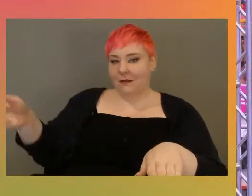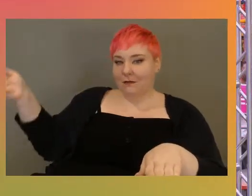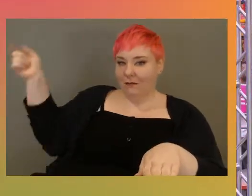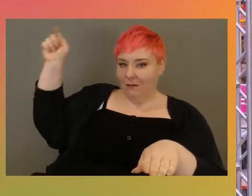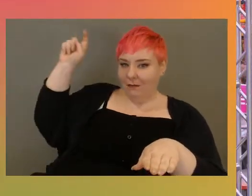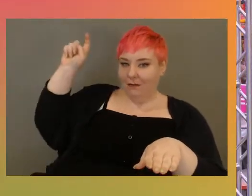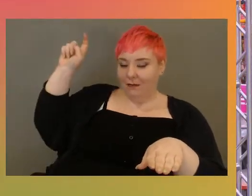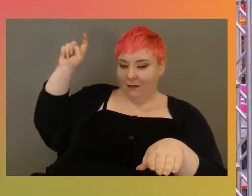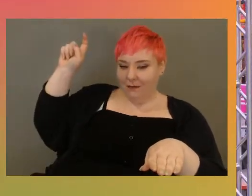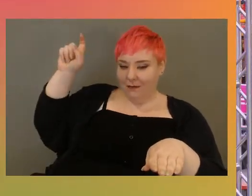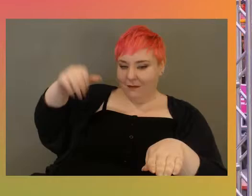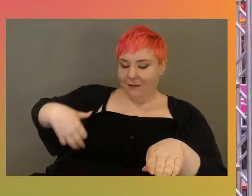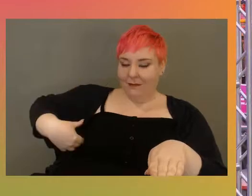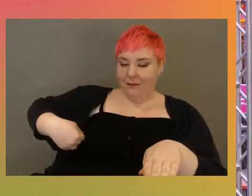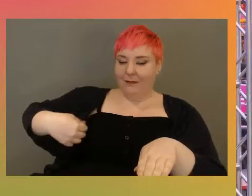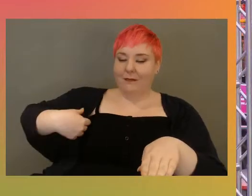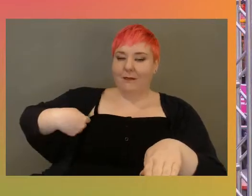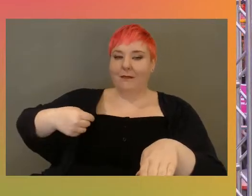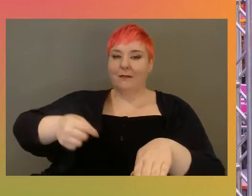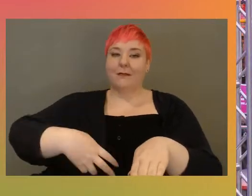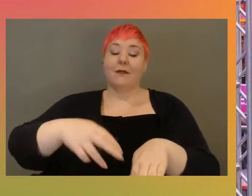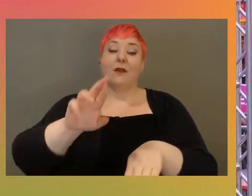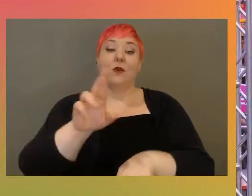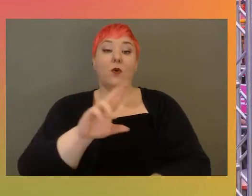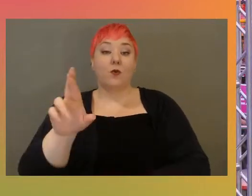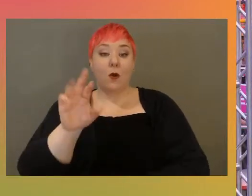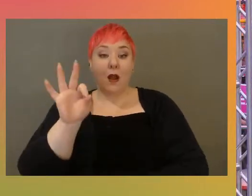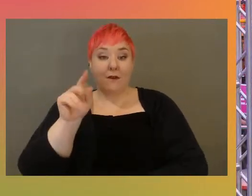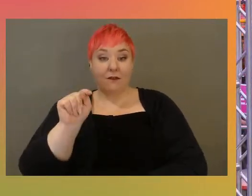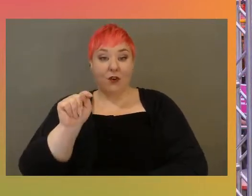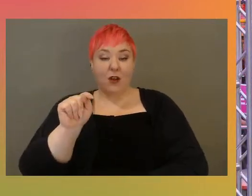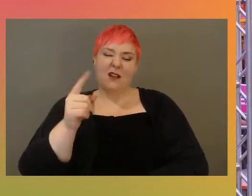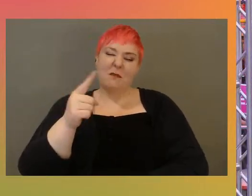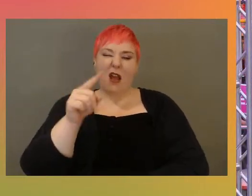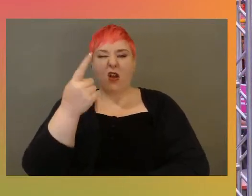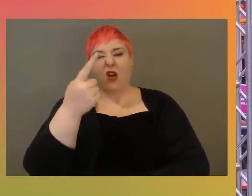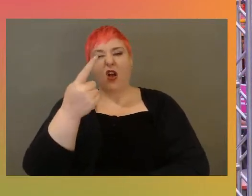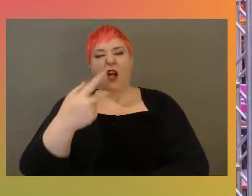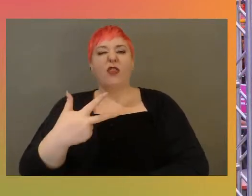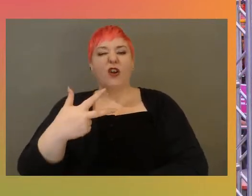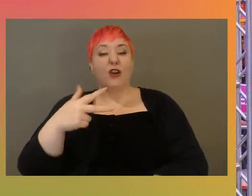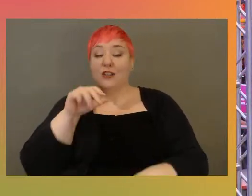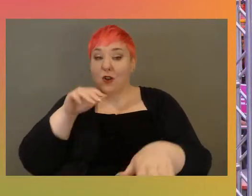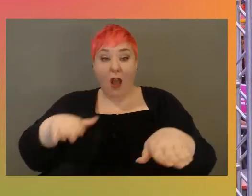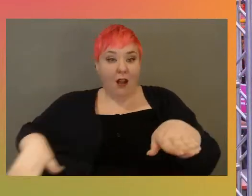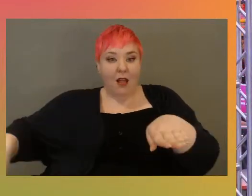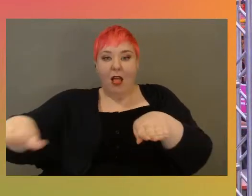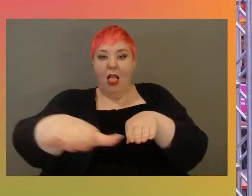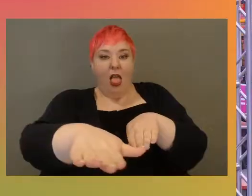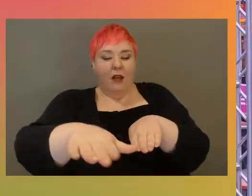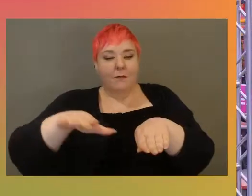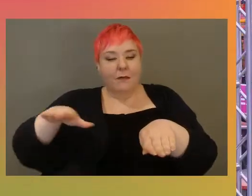THAT THREE-LEGGED DOG, RIGHT